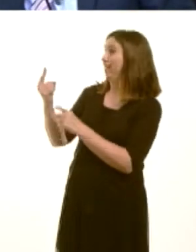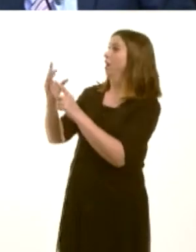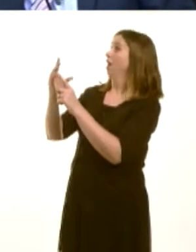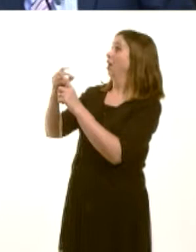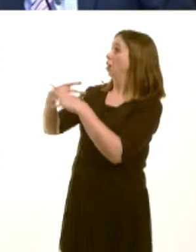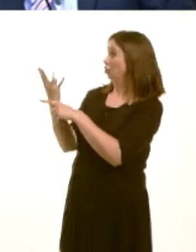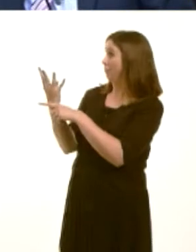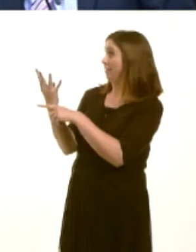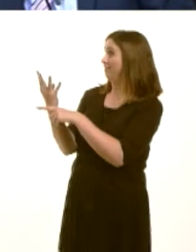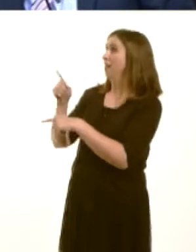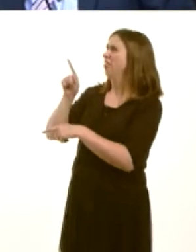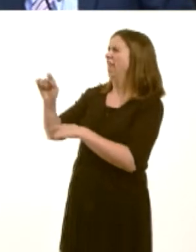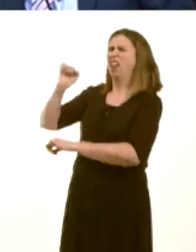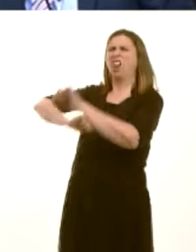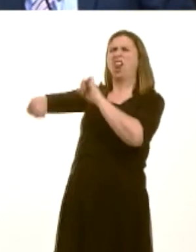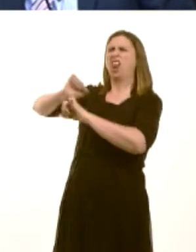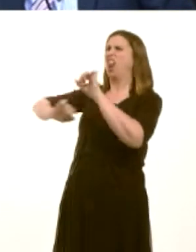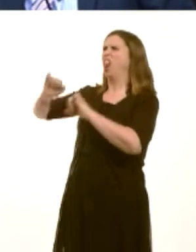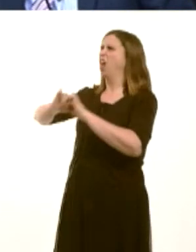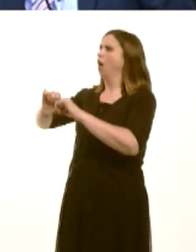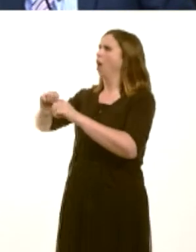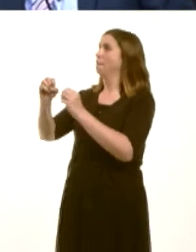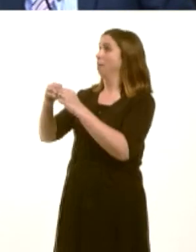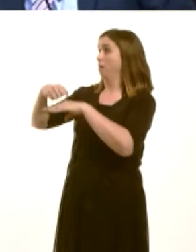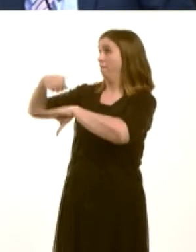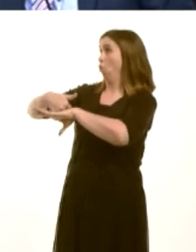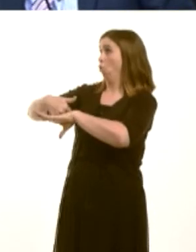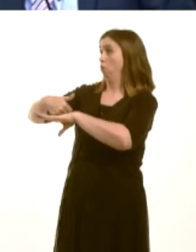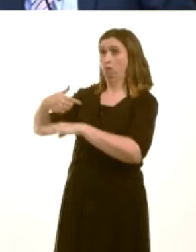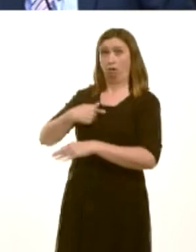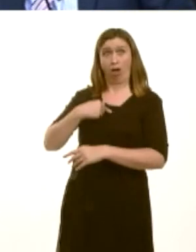it forward and we got it there. We certainly enjoyed the support of Danny Alexander, which